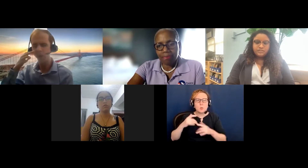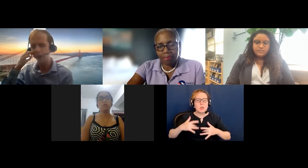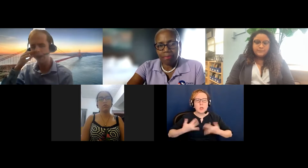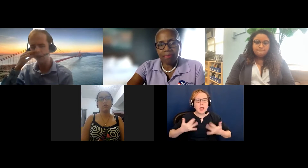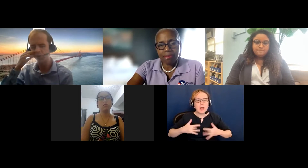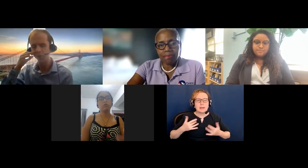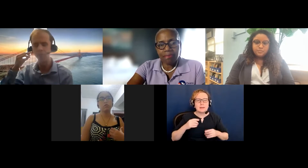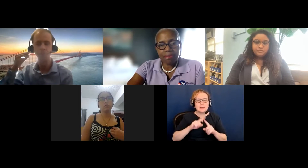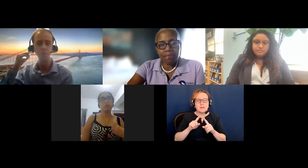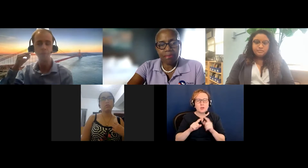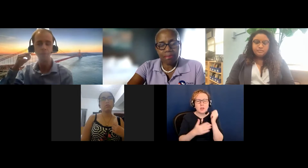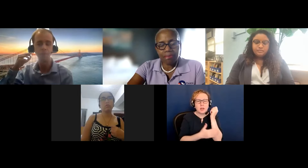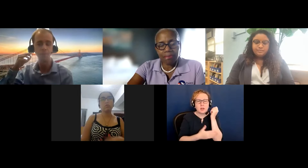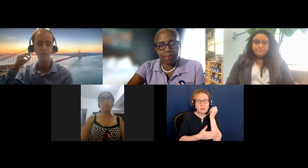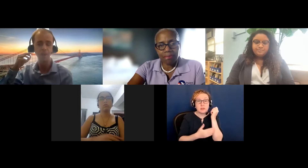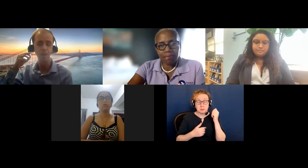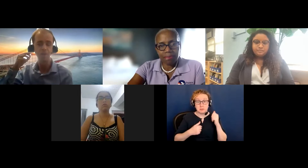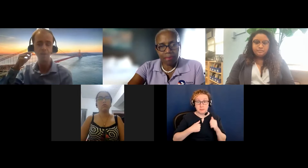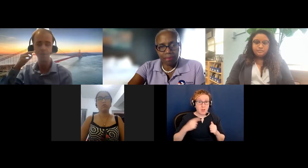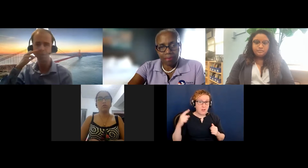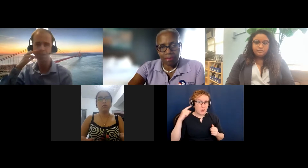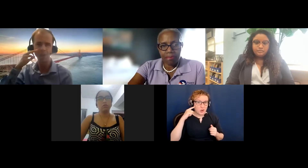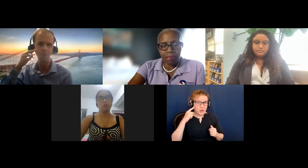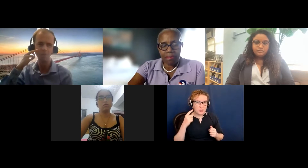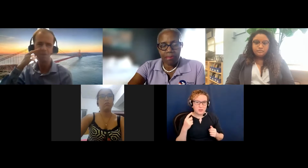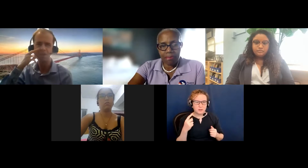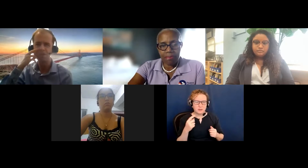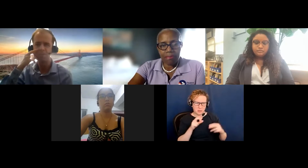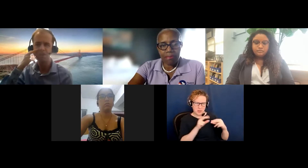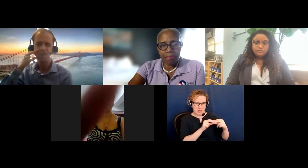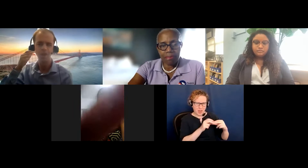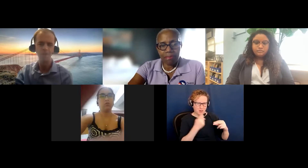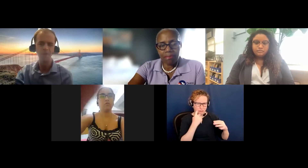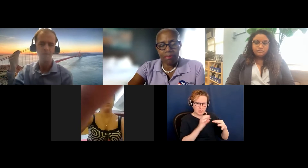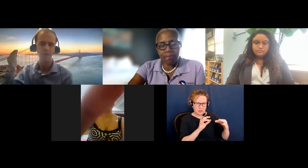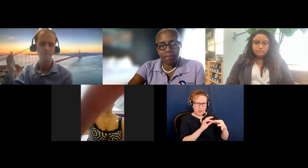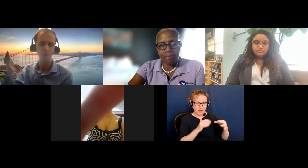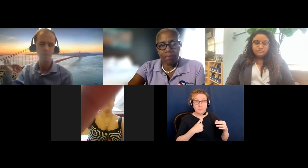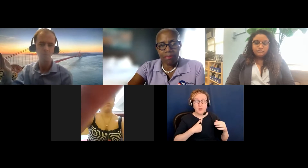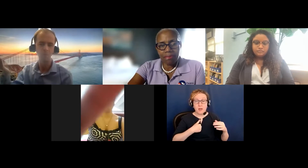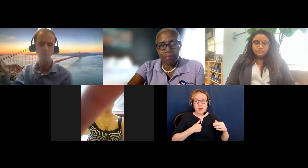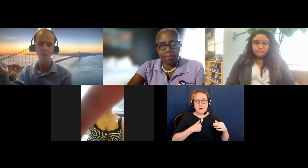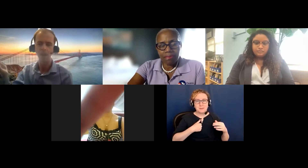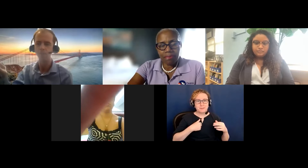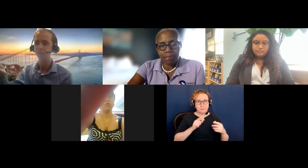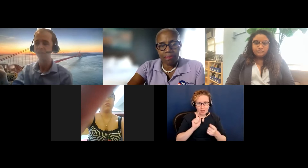I have heard of an add on to piggyback off of what you are saying, I have met people who have done